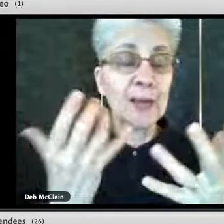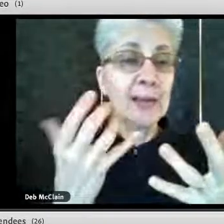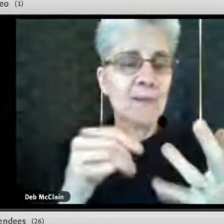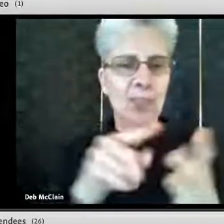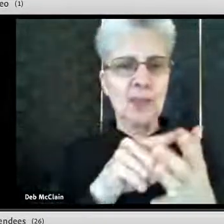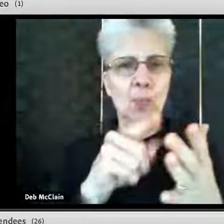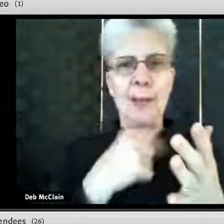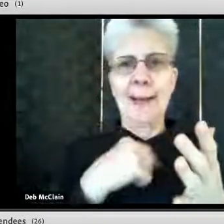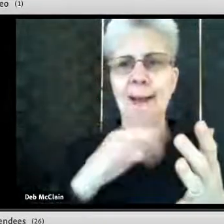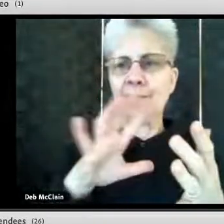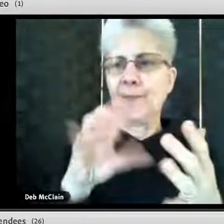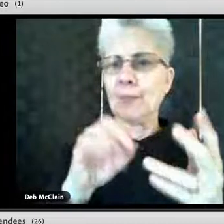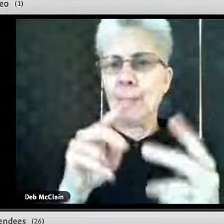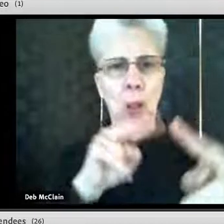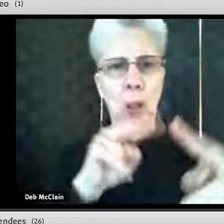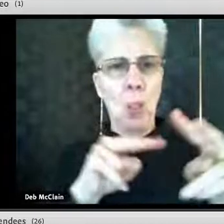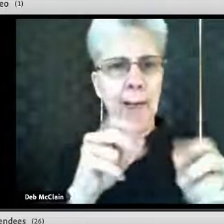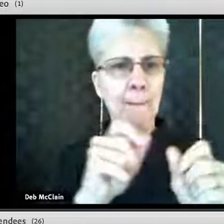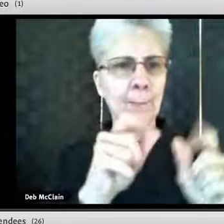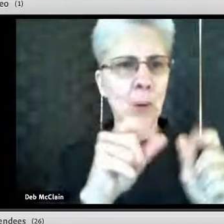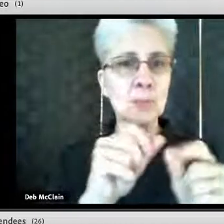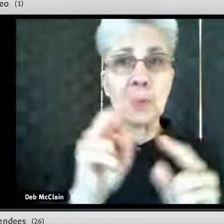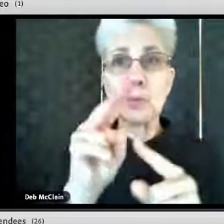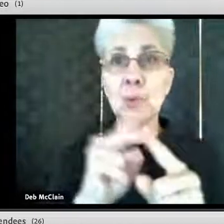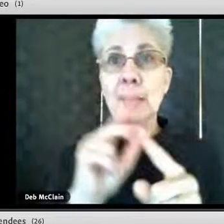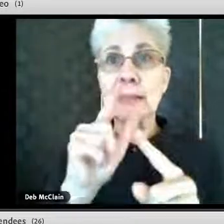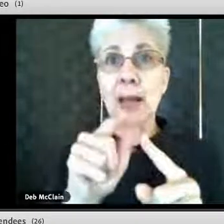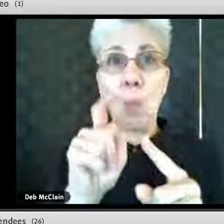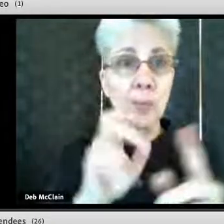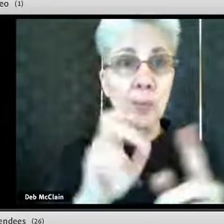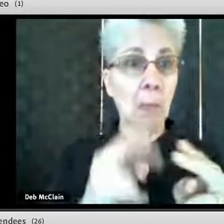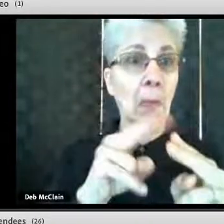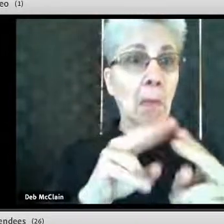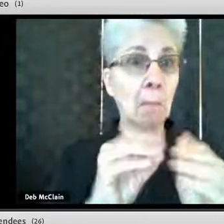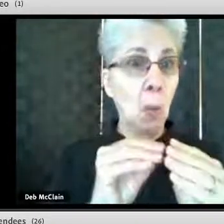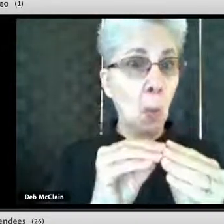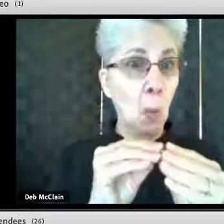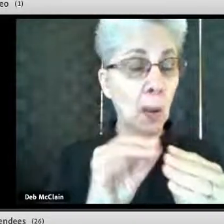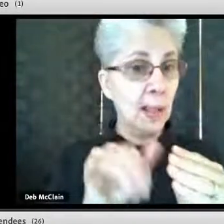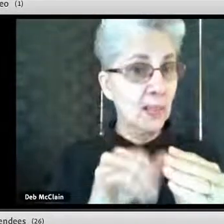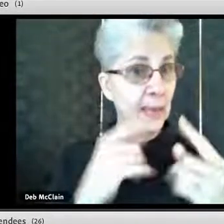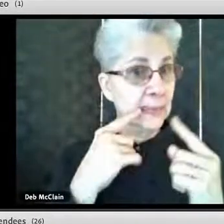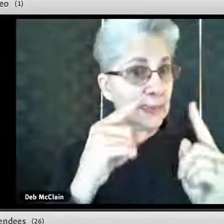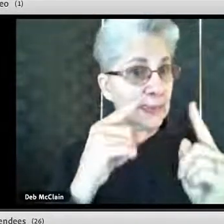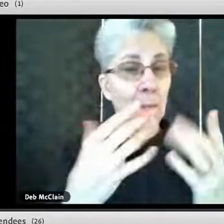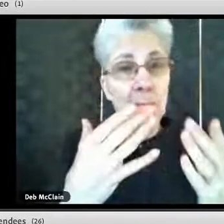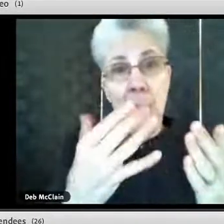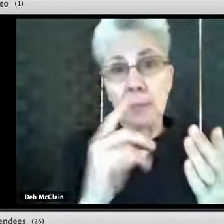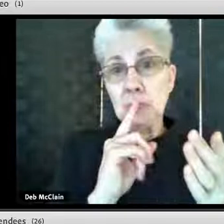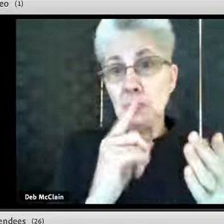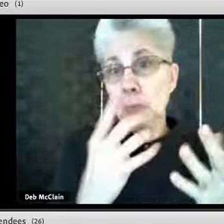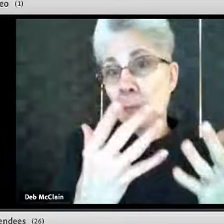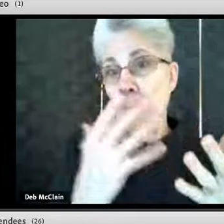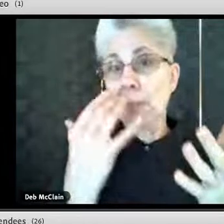I have 50 people with me I post, but in 2 months, I have 100 people looking at a post. Is that success? And maybe that is success, and it's okay.